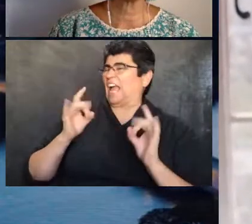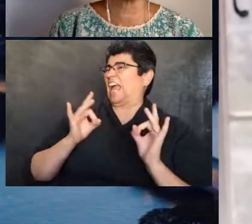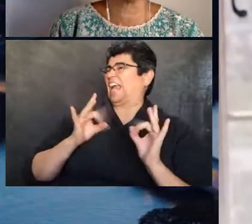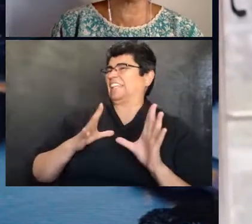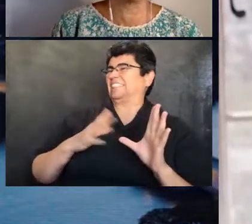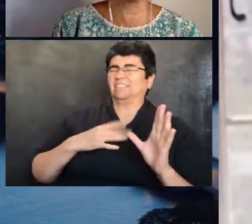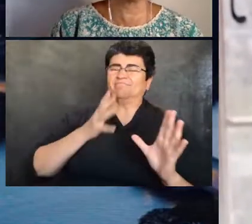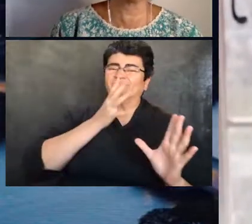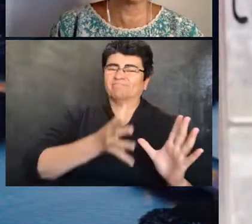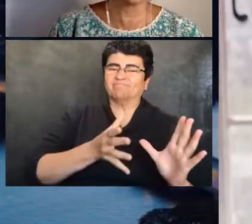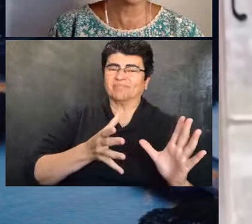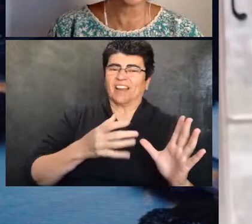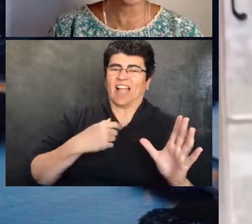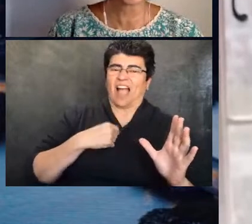I'm a purebred cat woman.